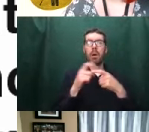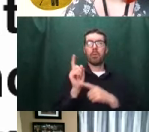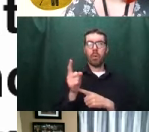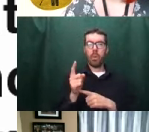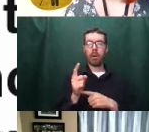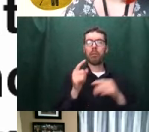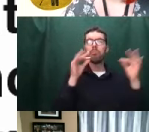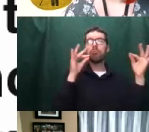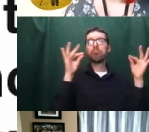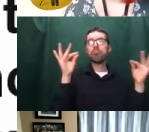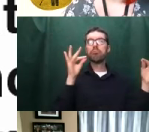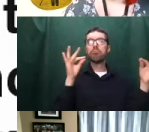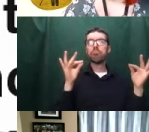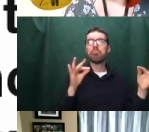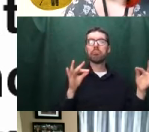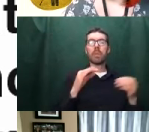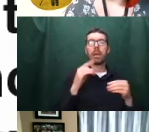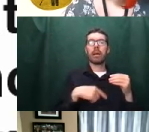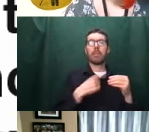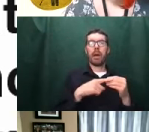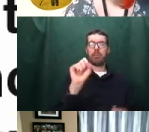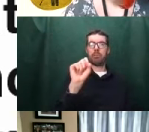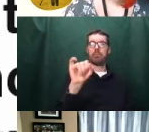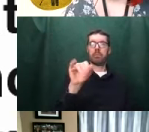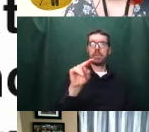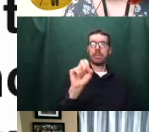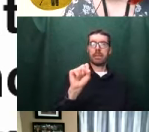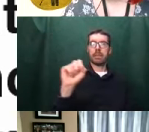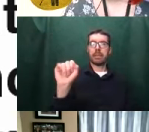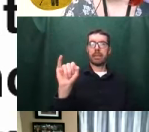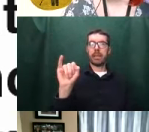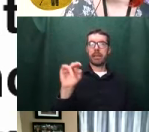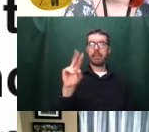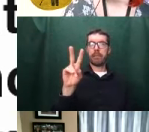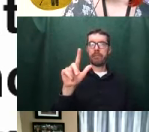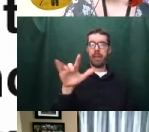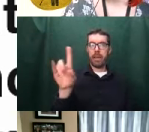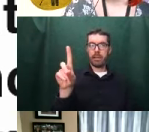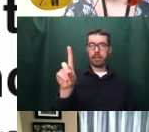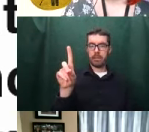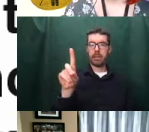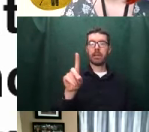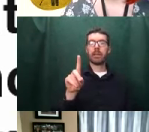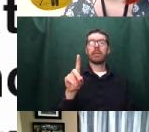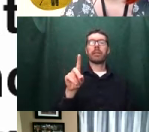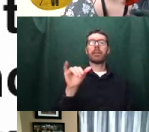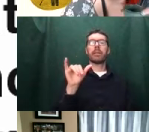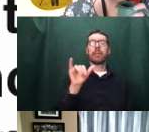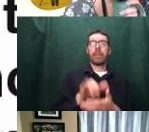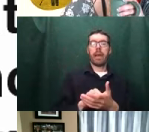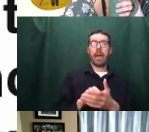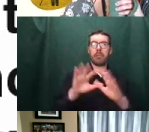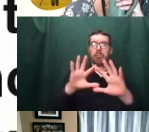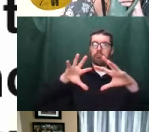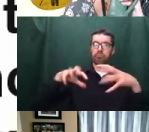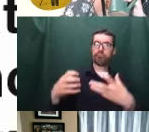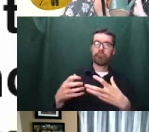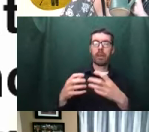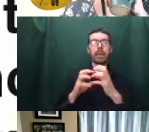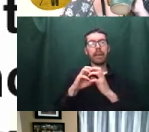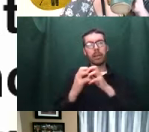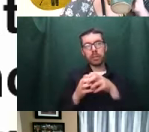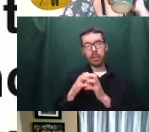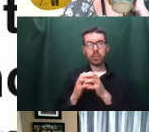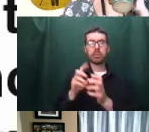bit about Sins Invalid, the, um, collective of intersectional disabled artists and activists